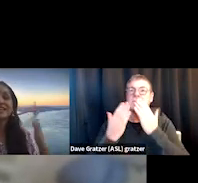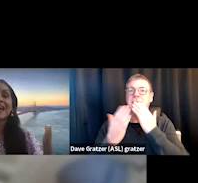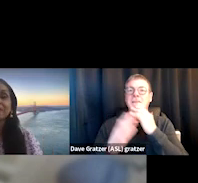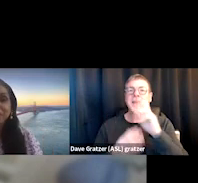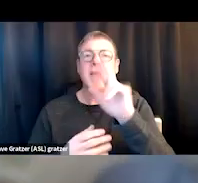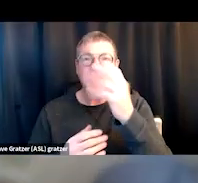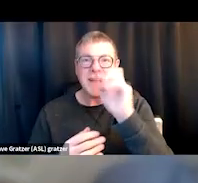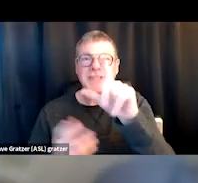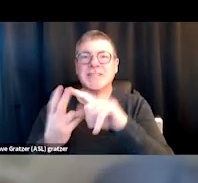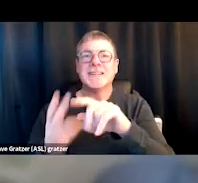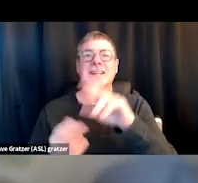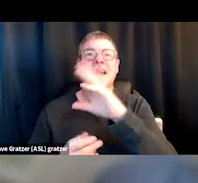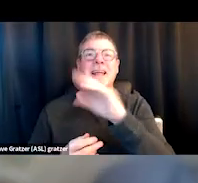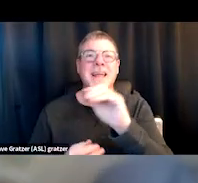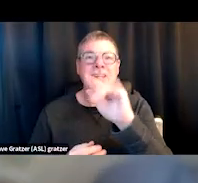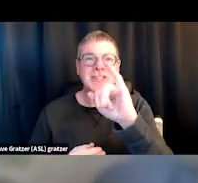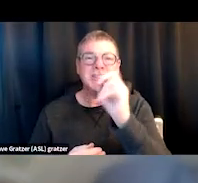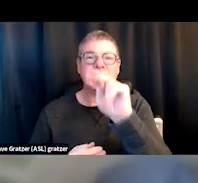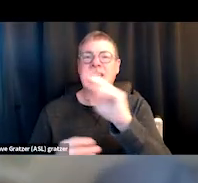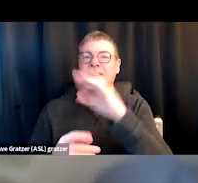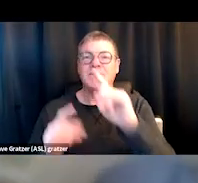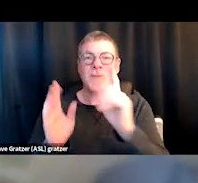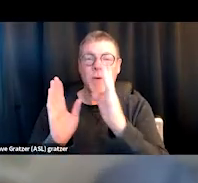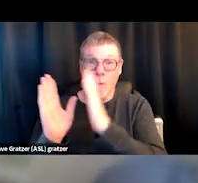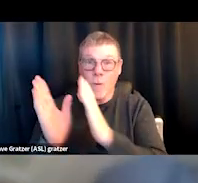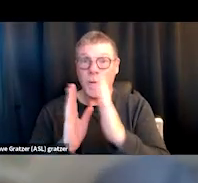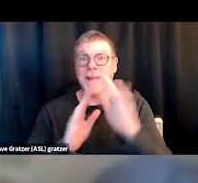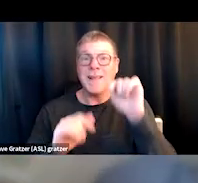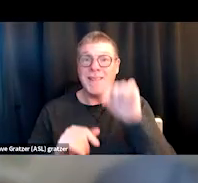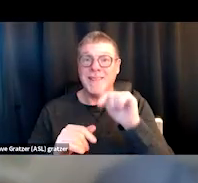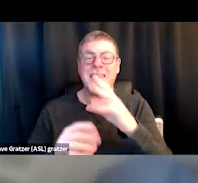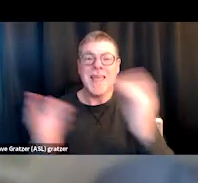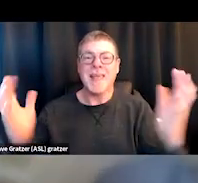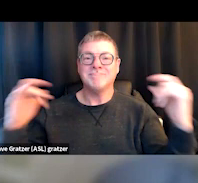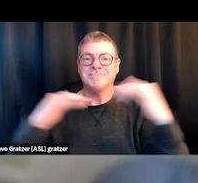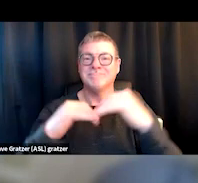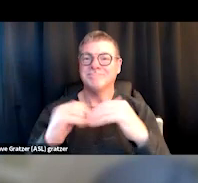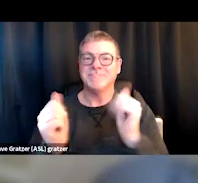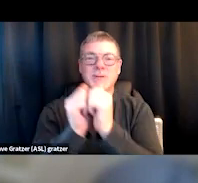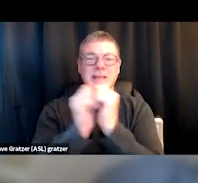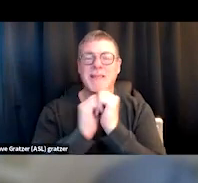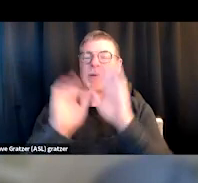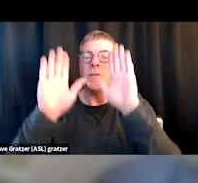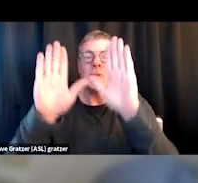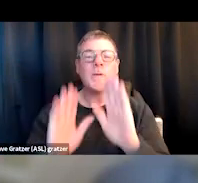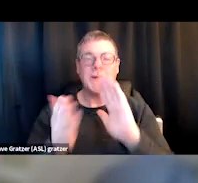and everybody for organizing this space and for bringing us together, what a wonderful community. Thank you.